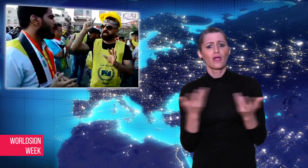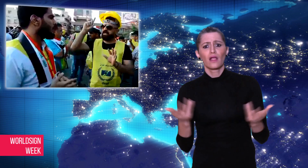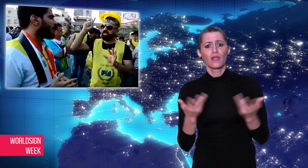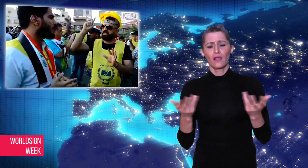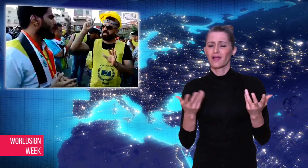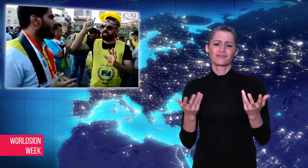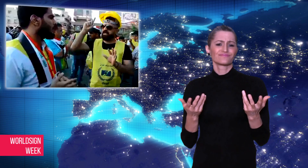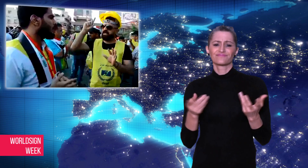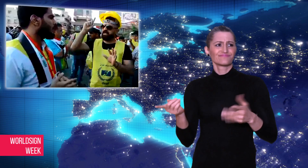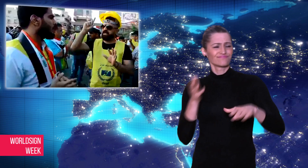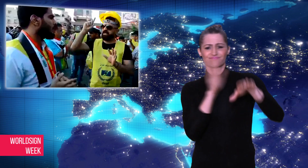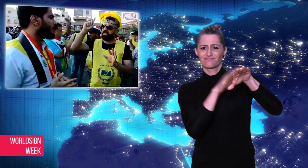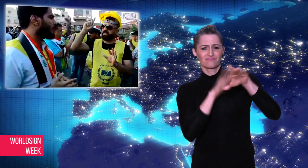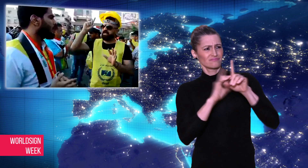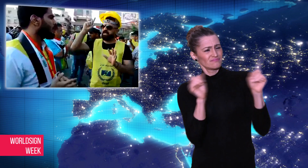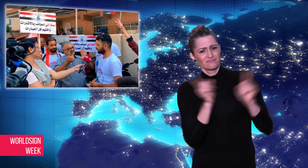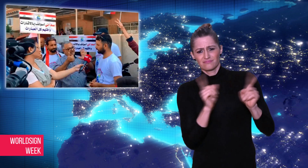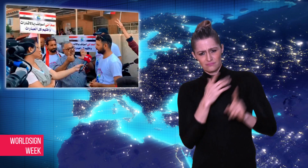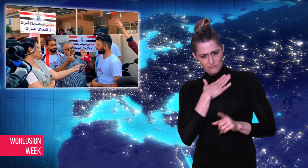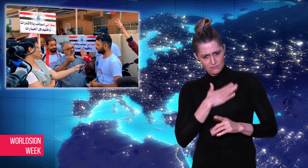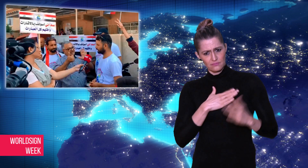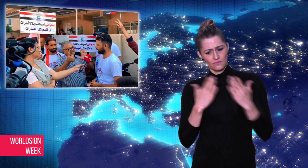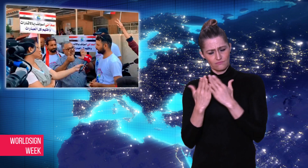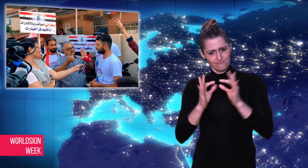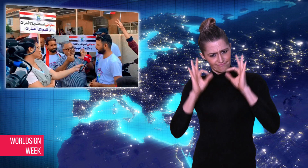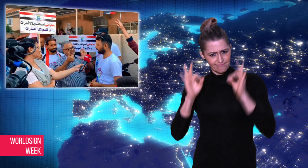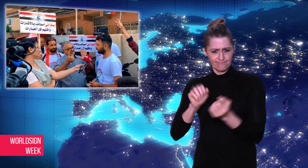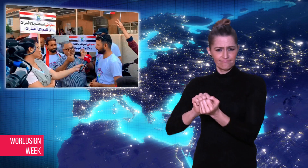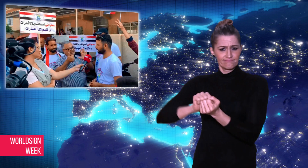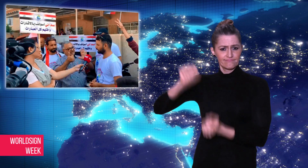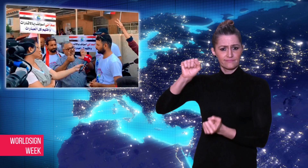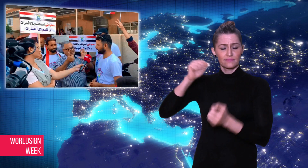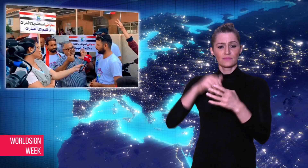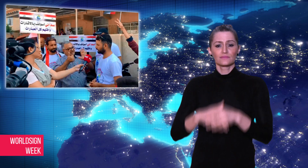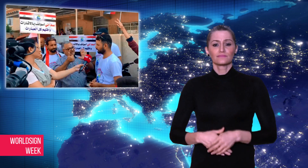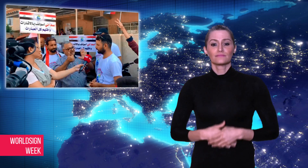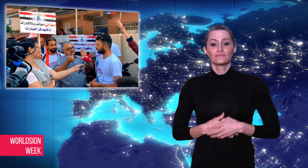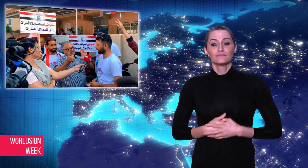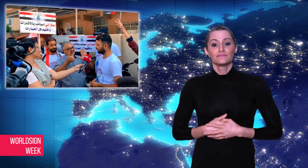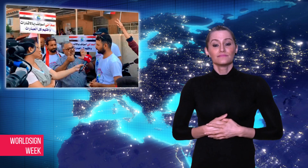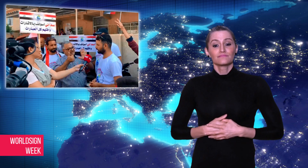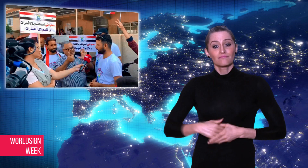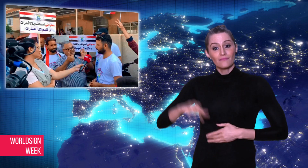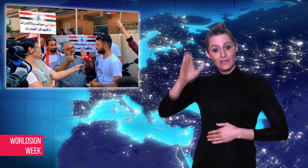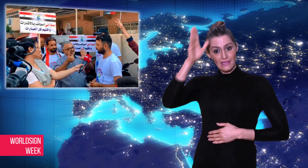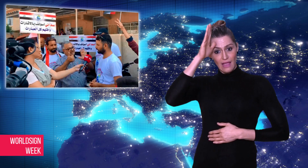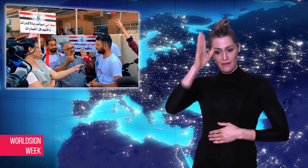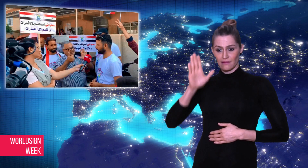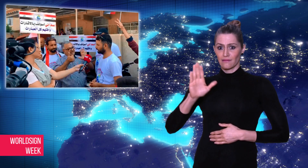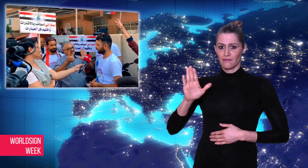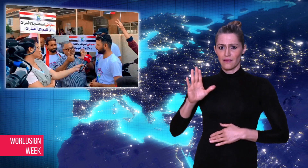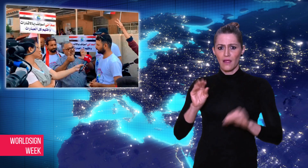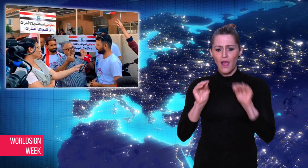forced to take vocational training.